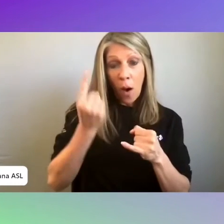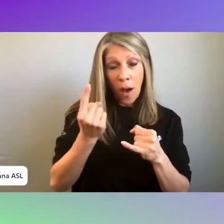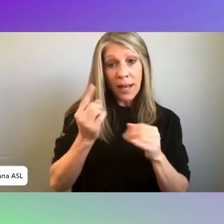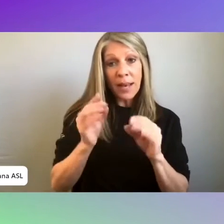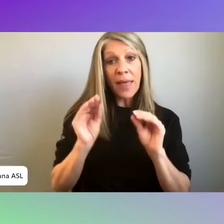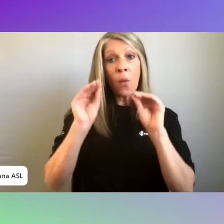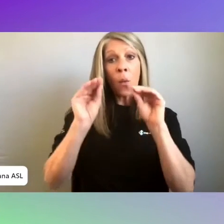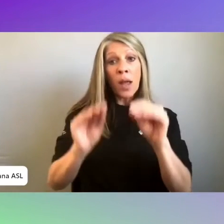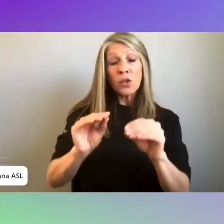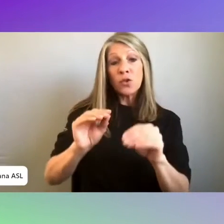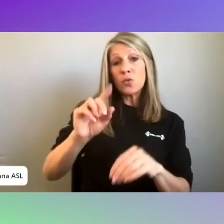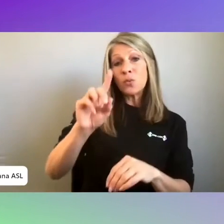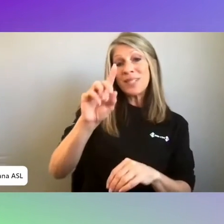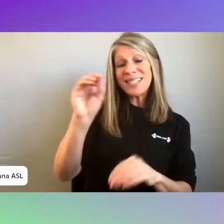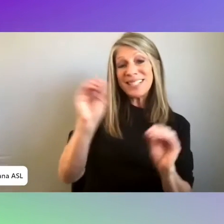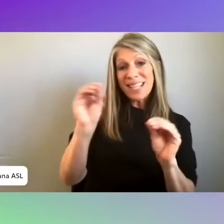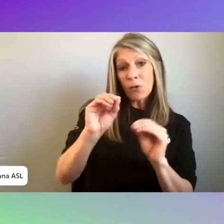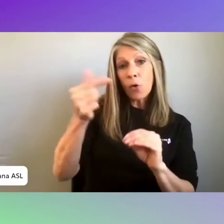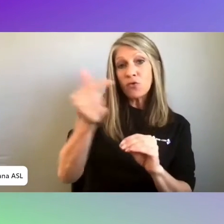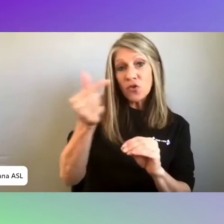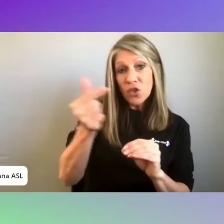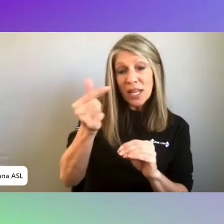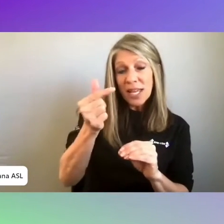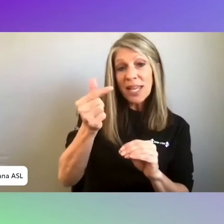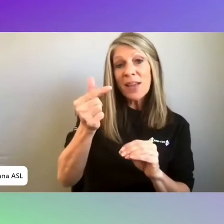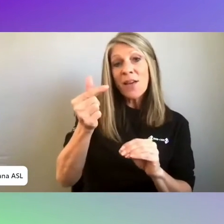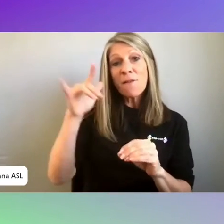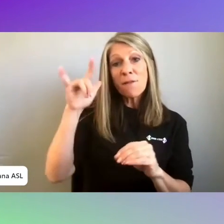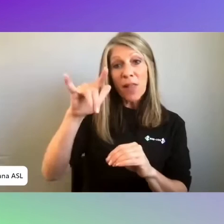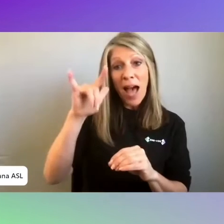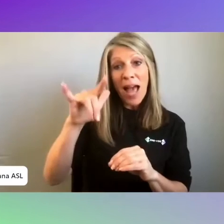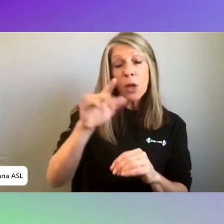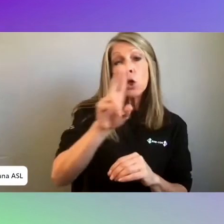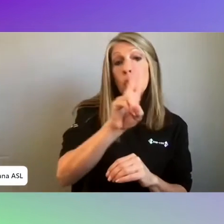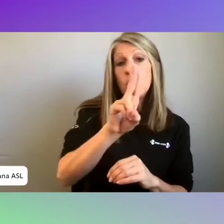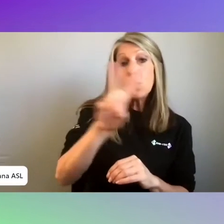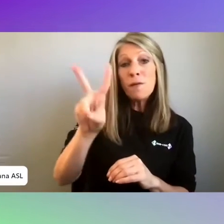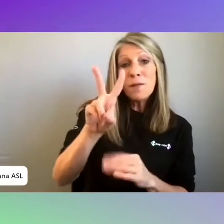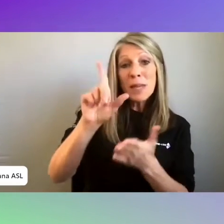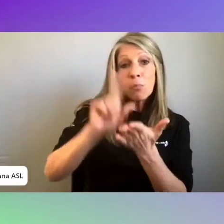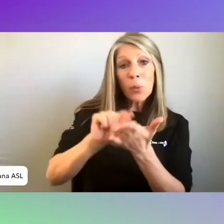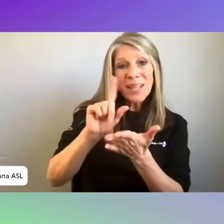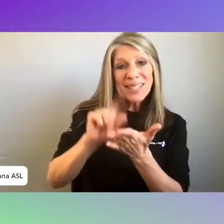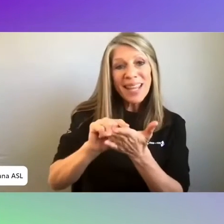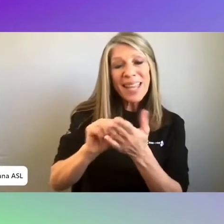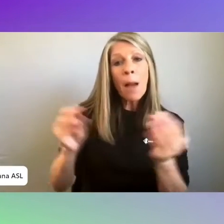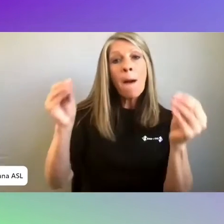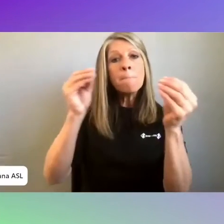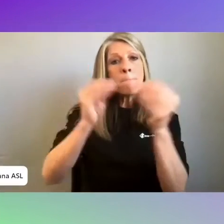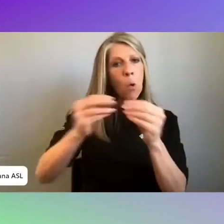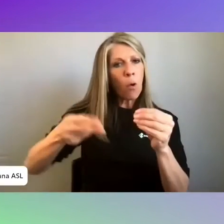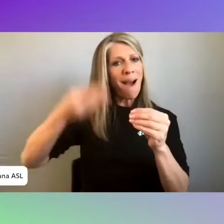this is where my host role as a and facilitator ended, and the final tactile graphics that went into 0G